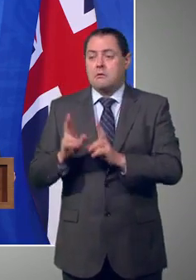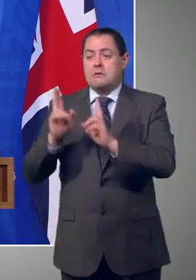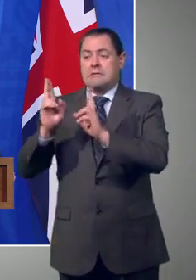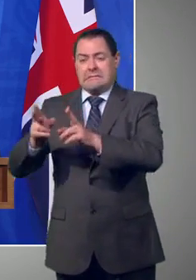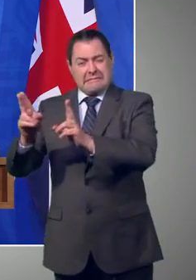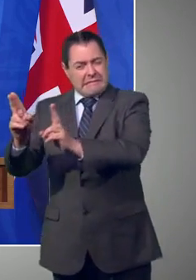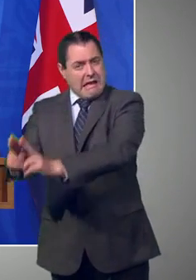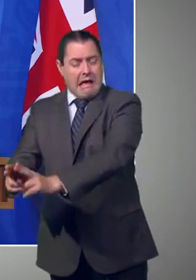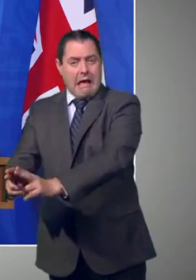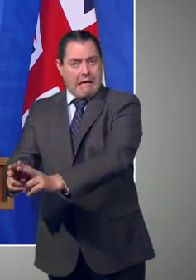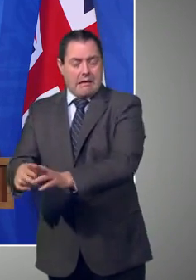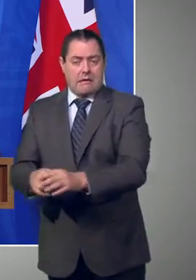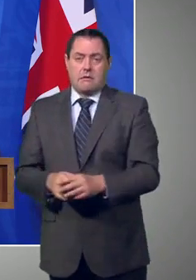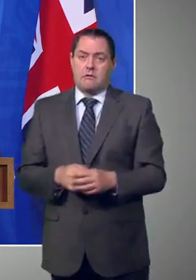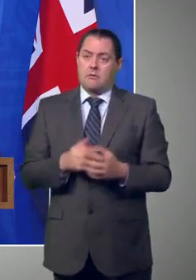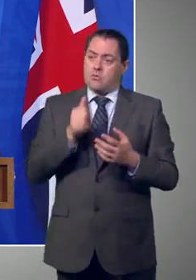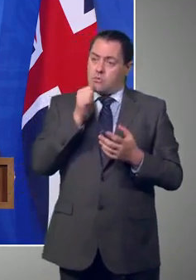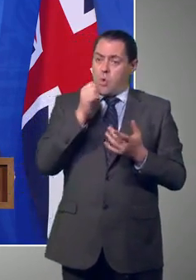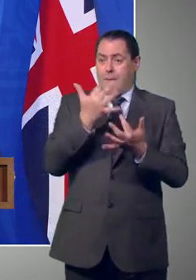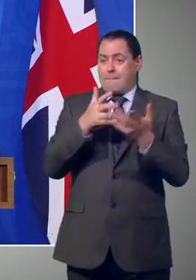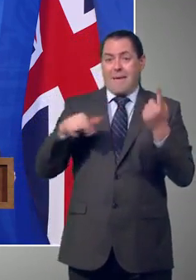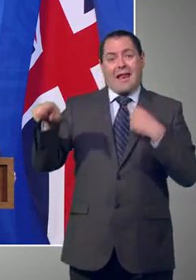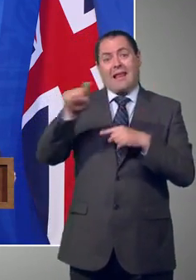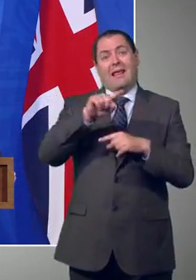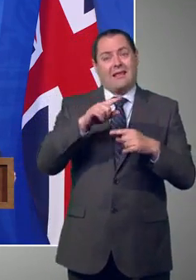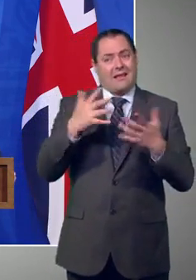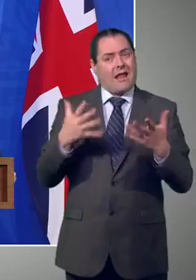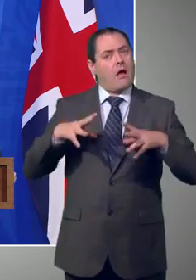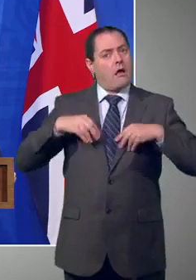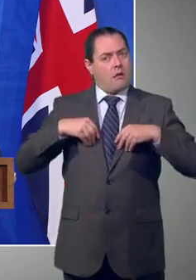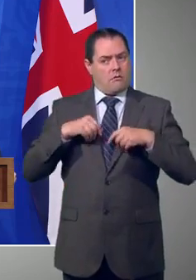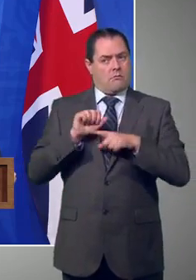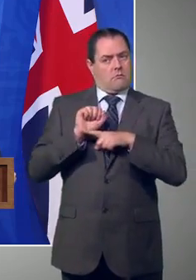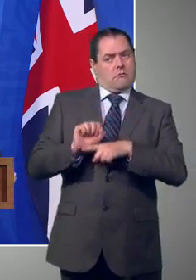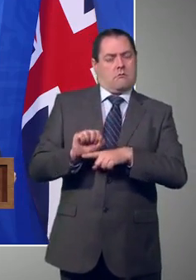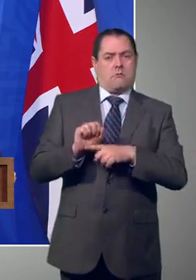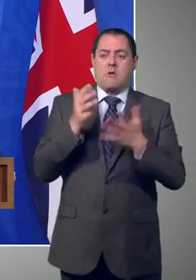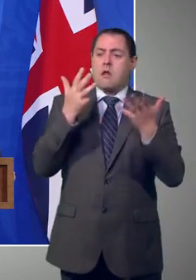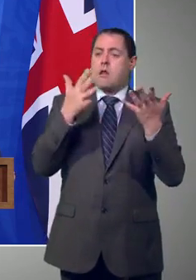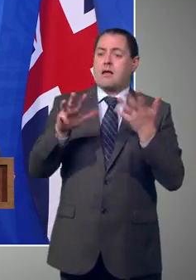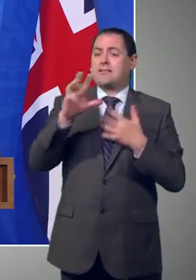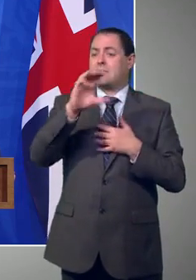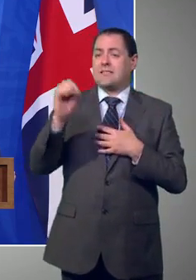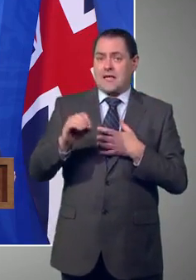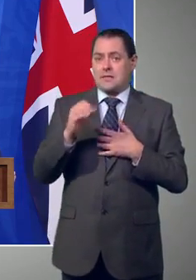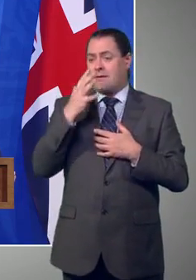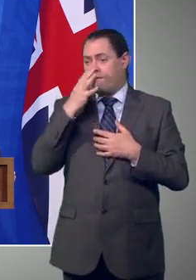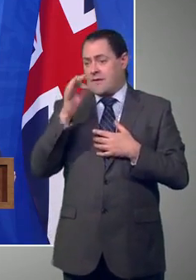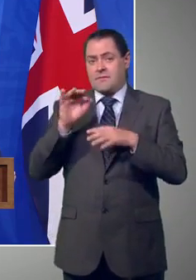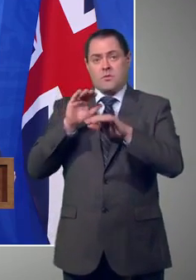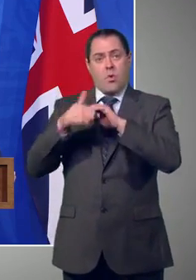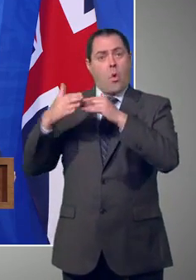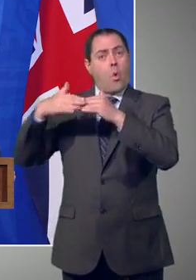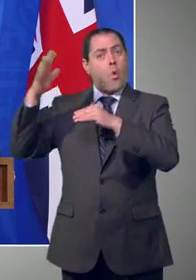COVID-19 antibodies, including over 90% of people aged fifty